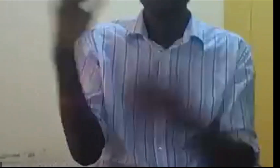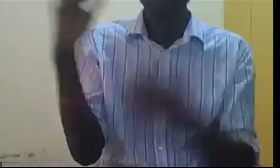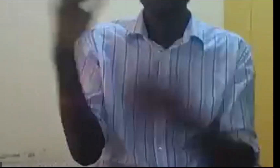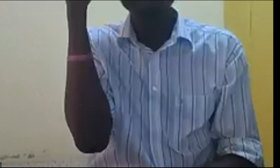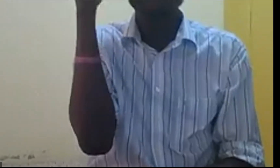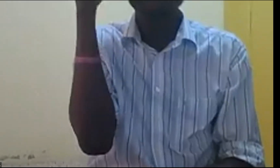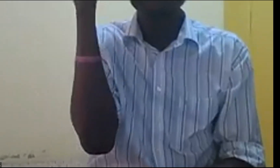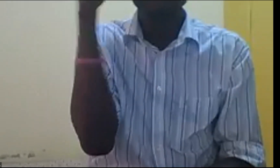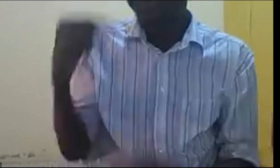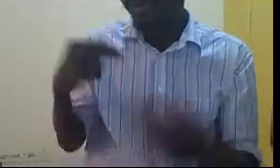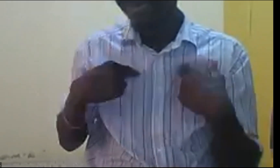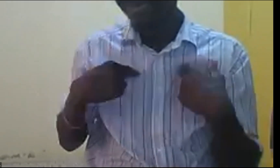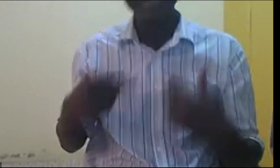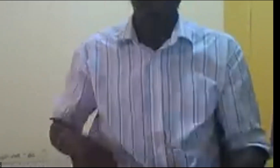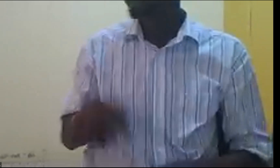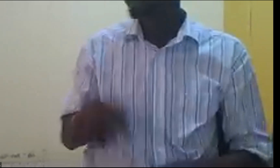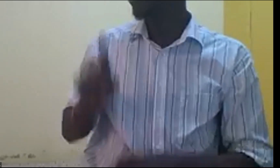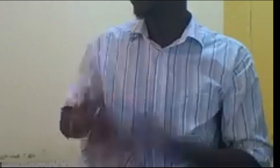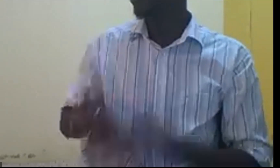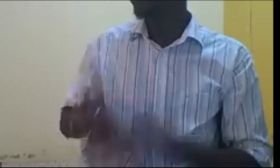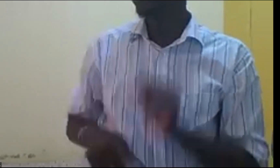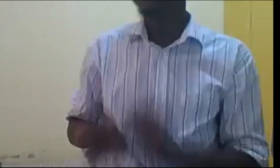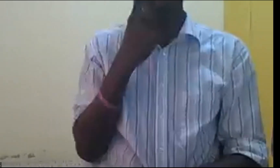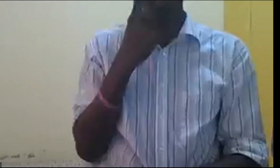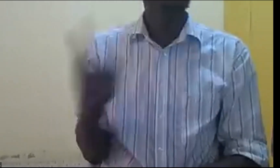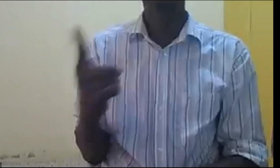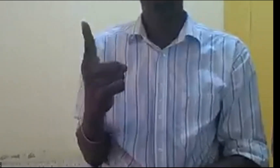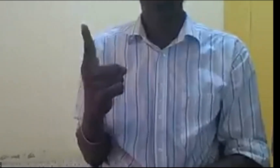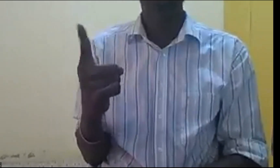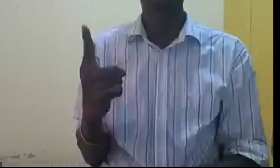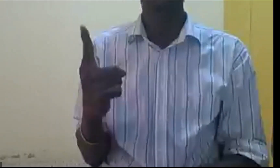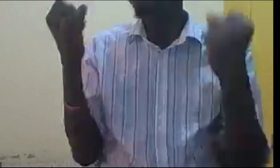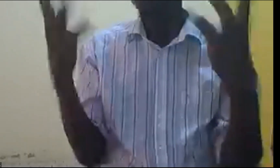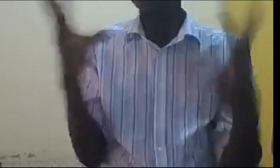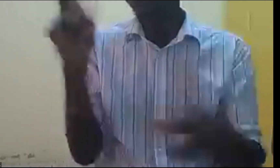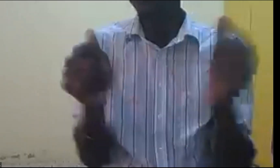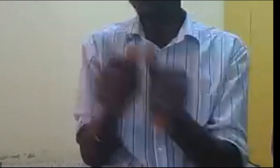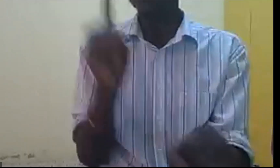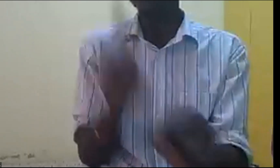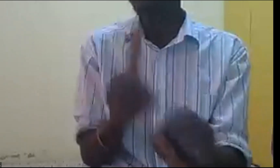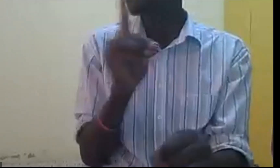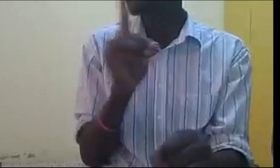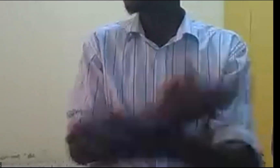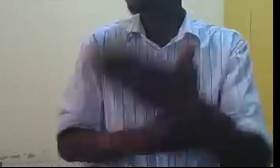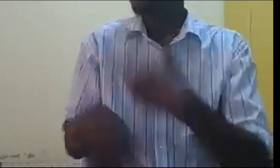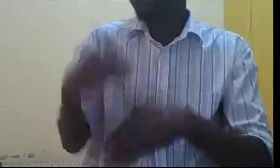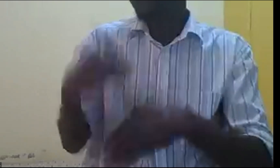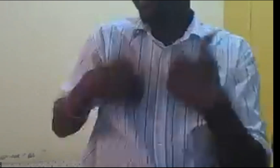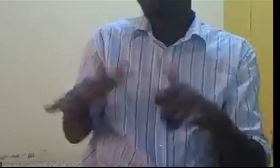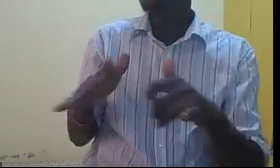But. Much appreciated. I know we have, Evelina. Can we try and see if we can hear from you?